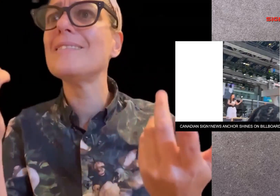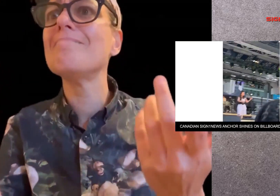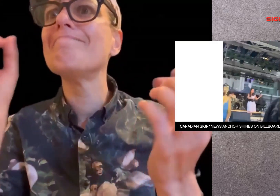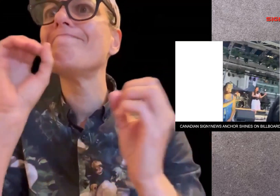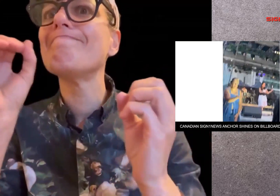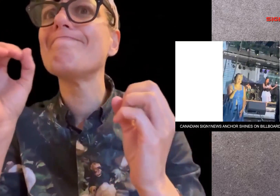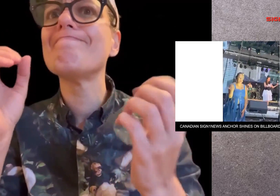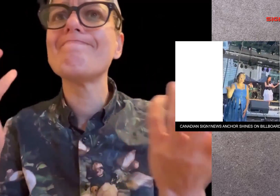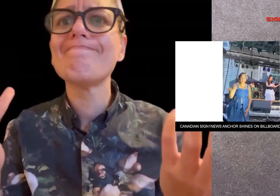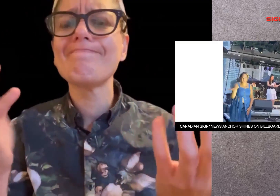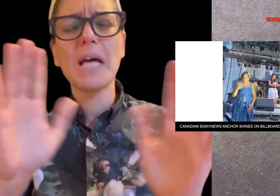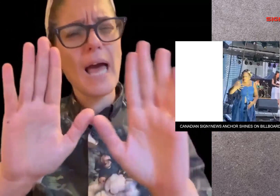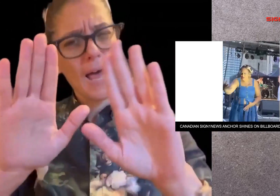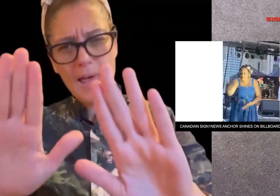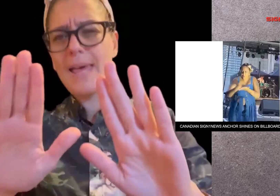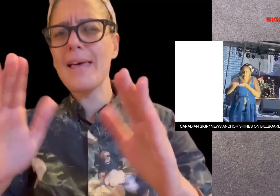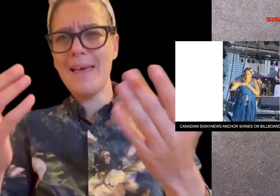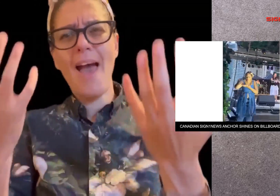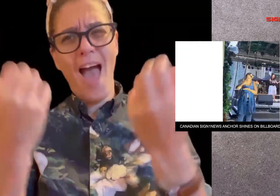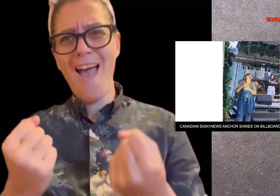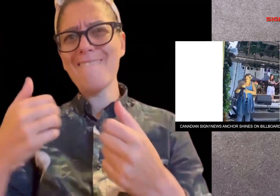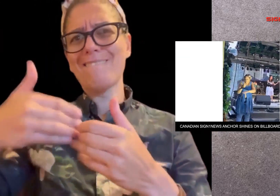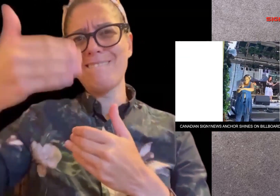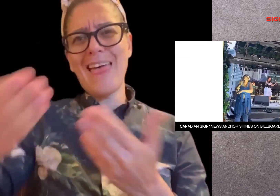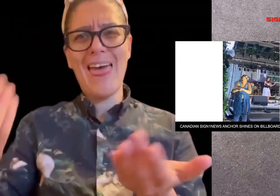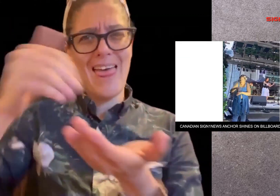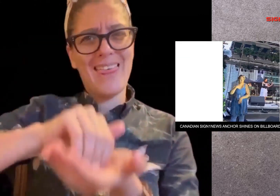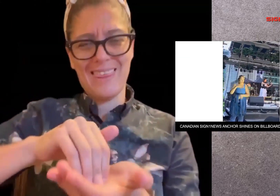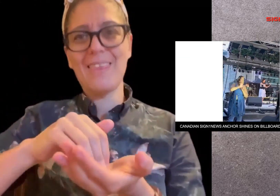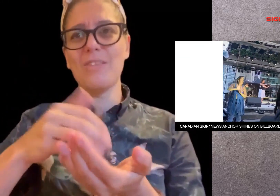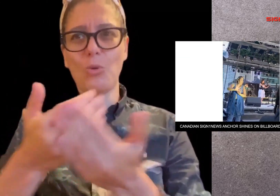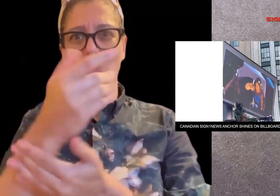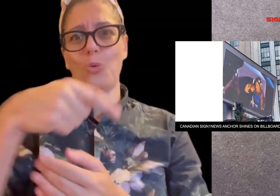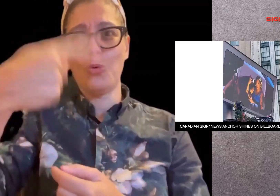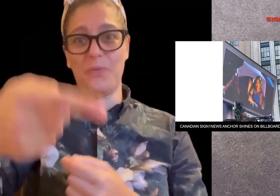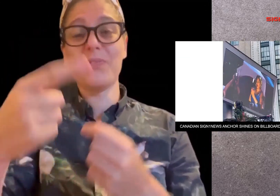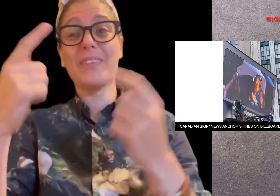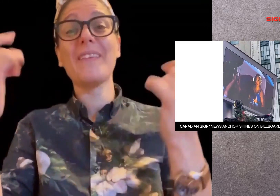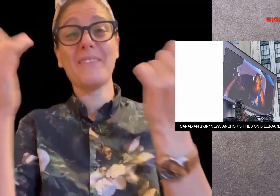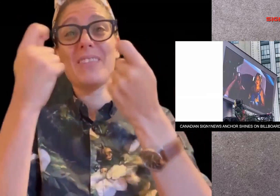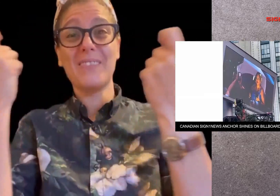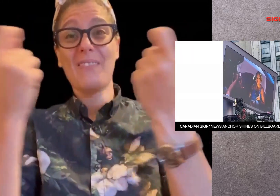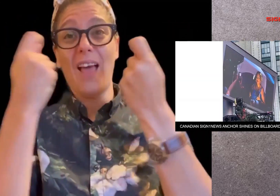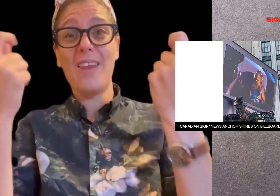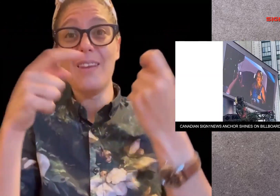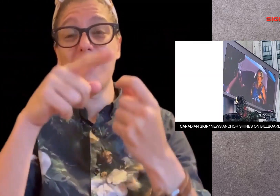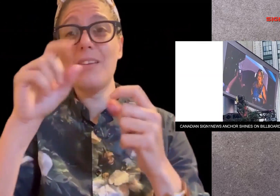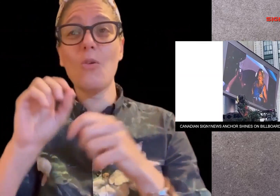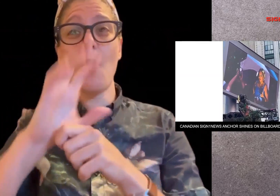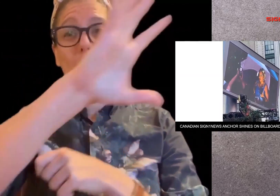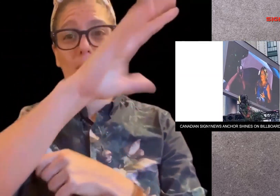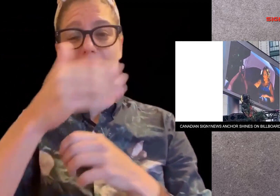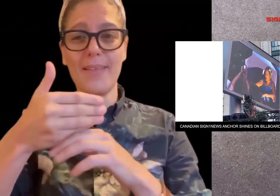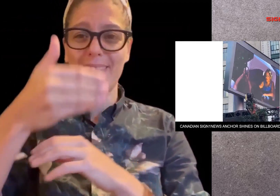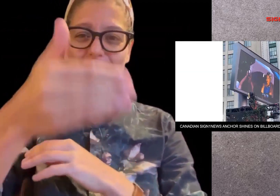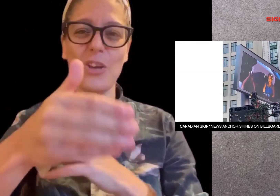this time don't worry she will be performing again for the Luminato Festival next weekend